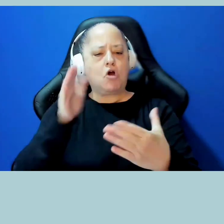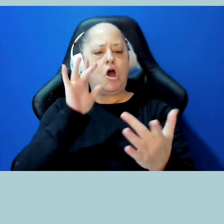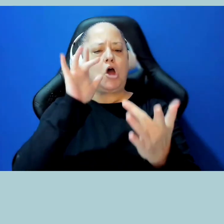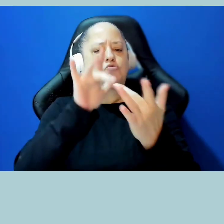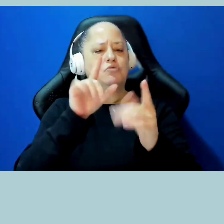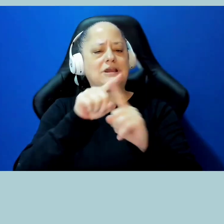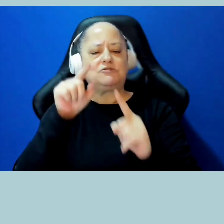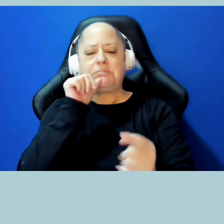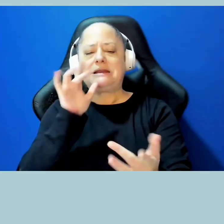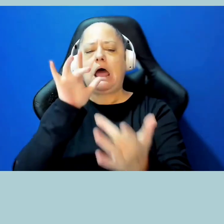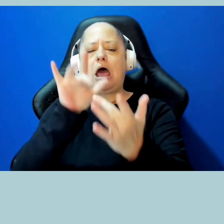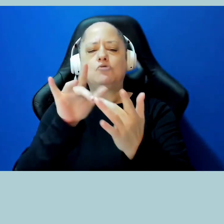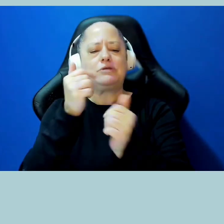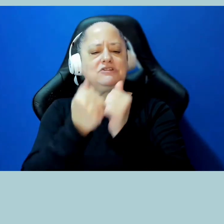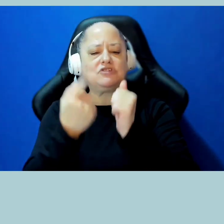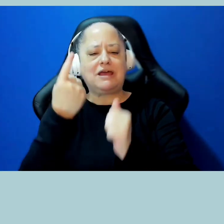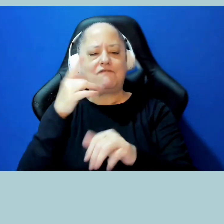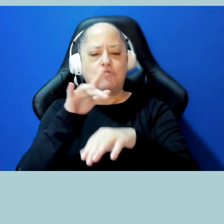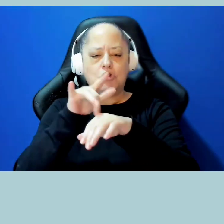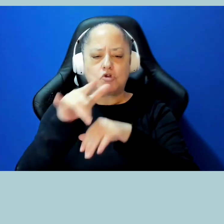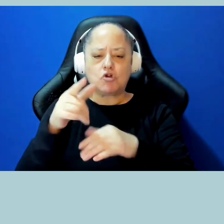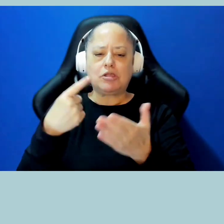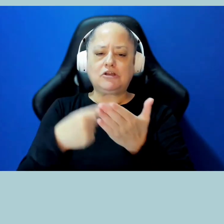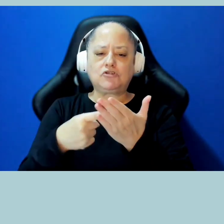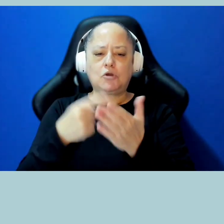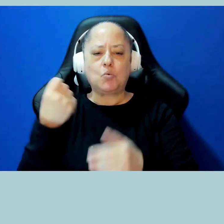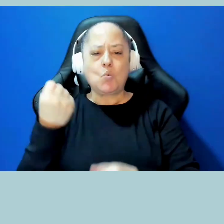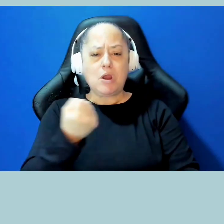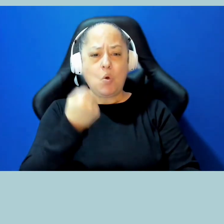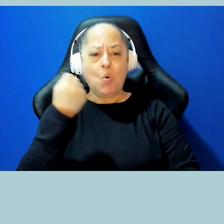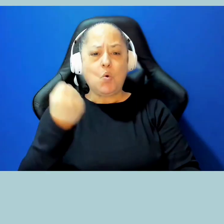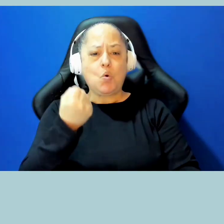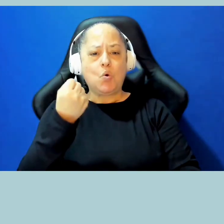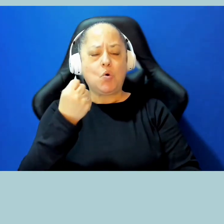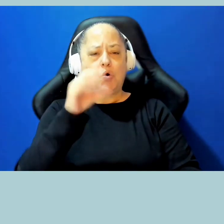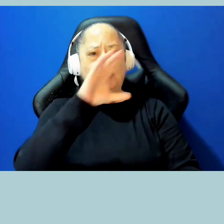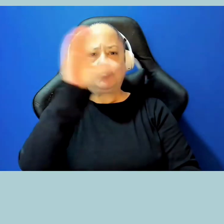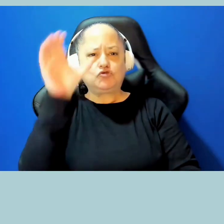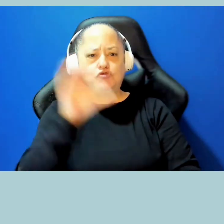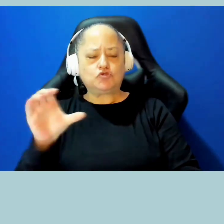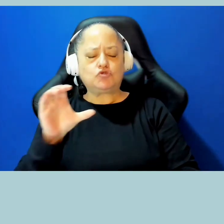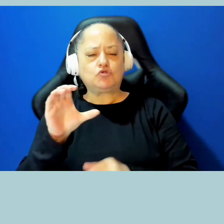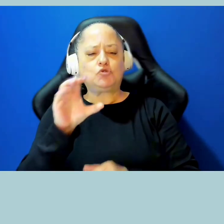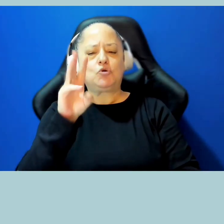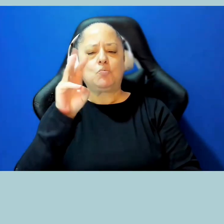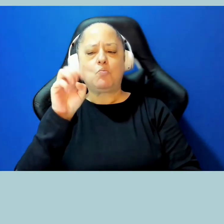from early on you know we talked about okay we hold zoom webinars for example. That works for a range of